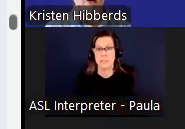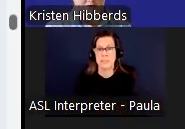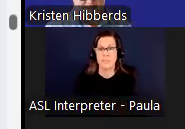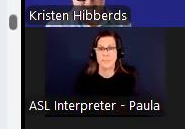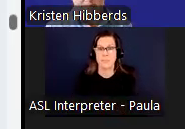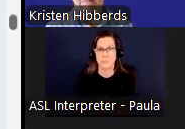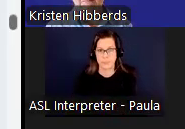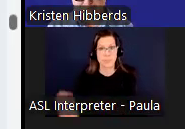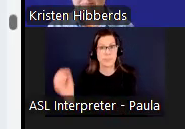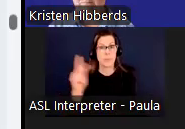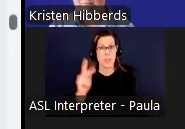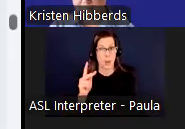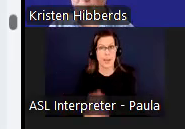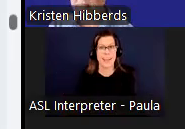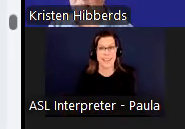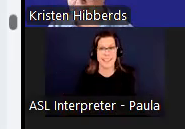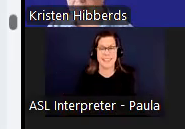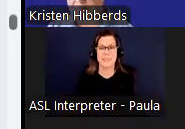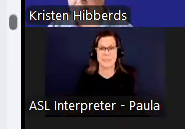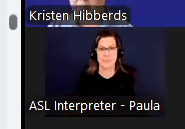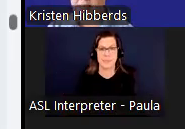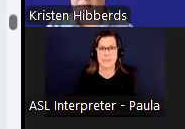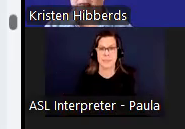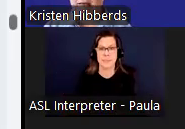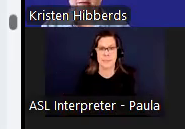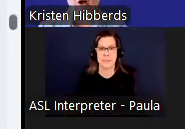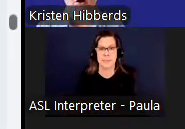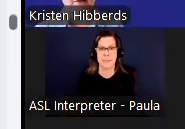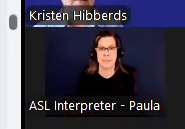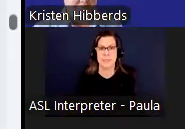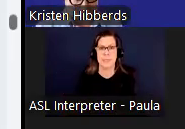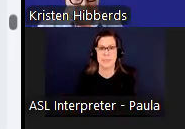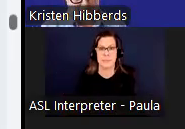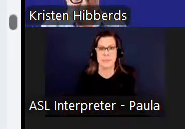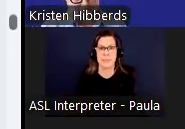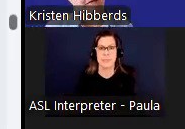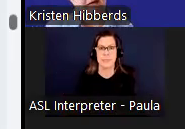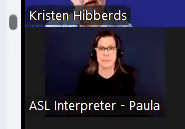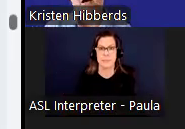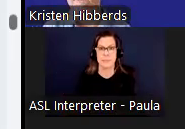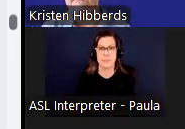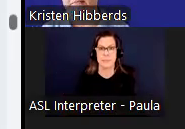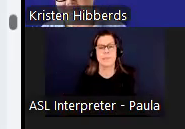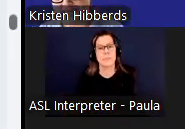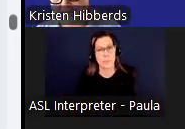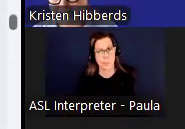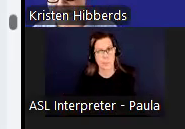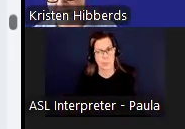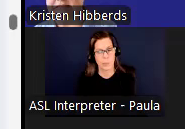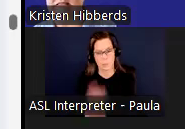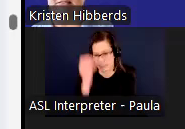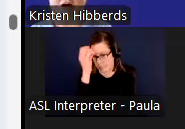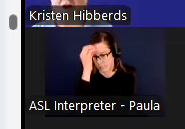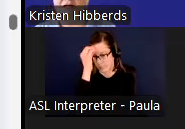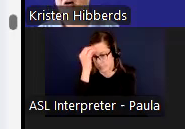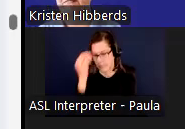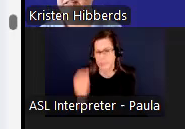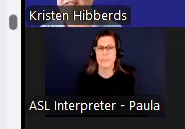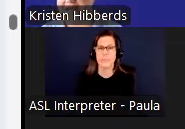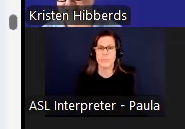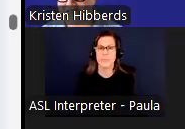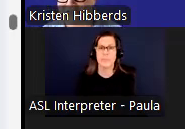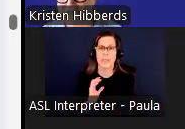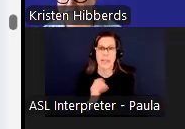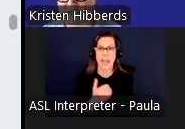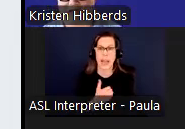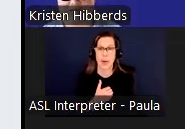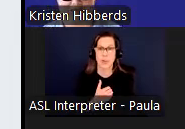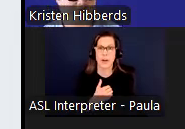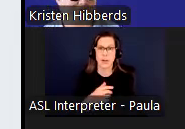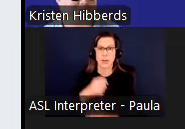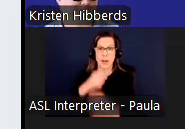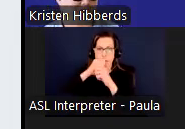OK, are off the top of my head, I our confidentiality laws are,